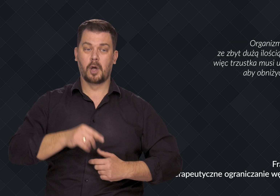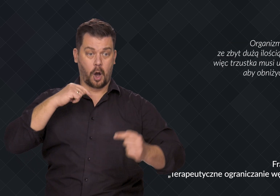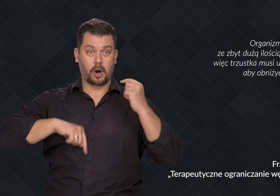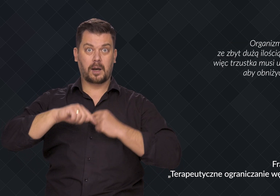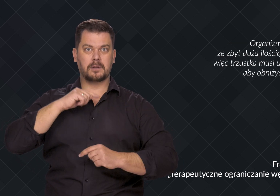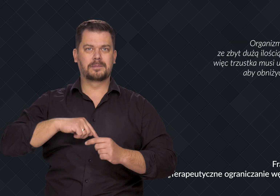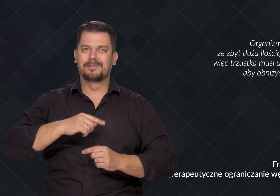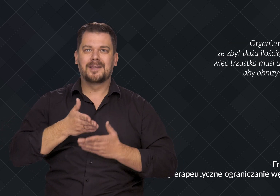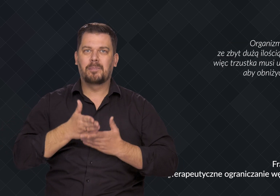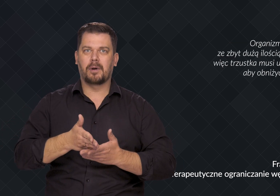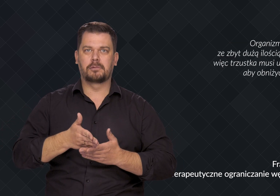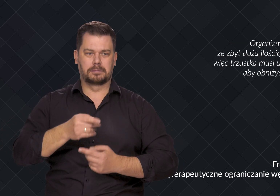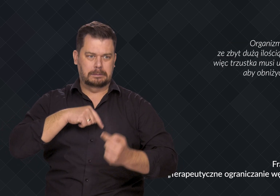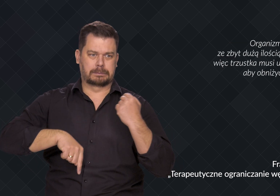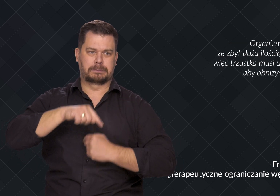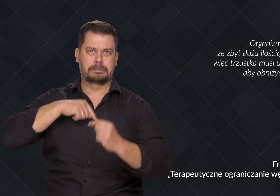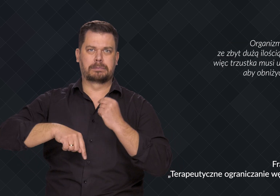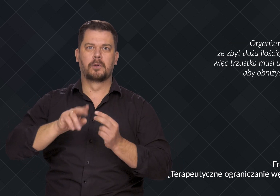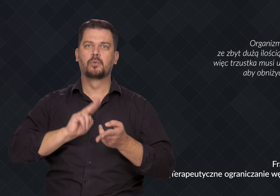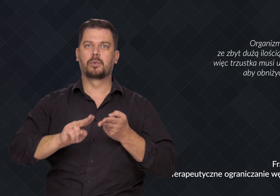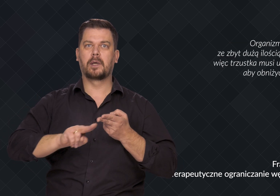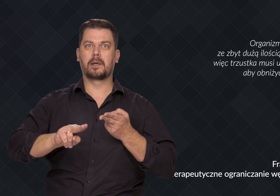The body struggles with too much sugar in the blood,